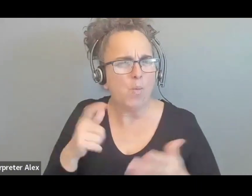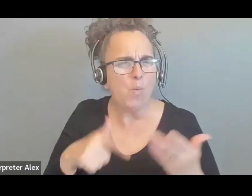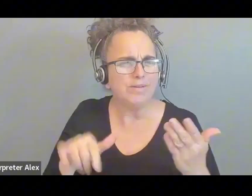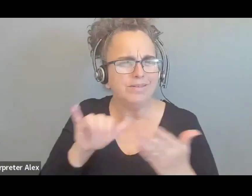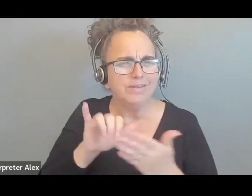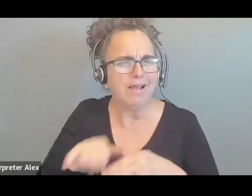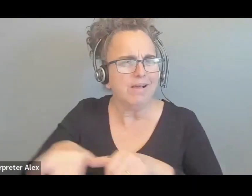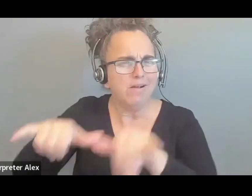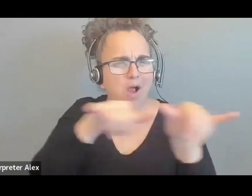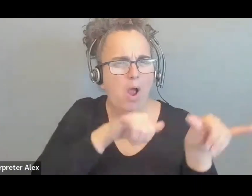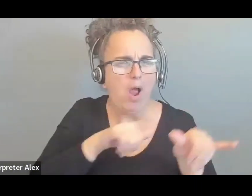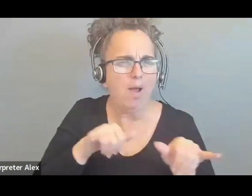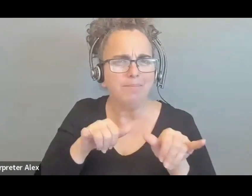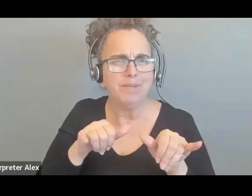amongst those companies and others that you've seen?